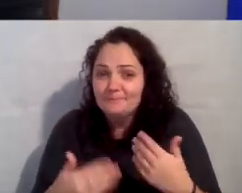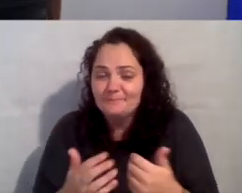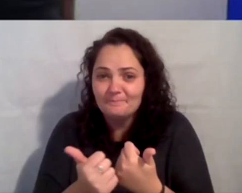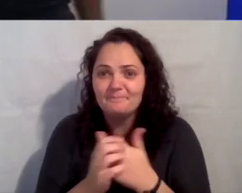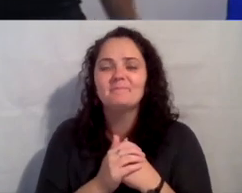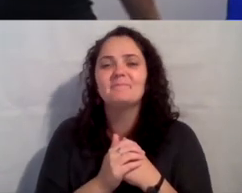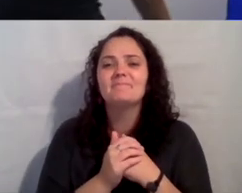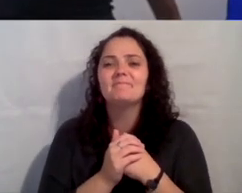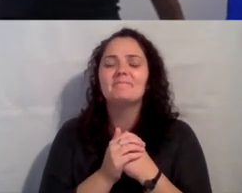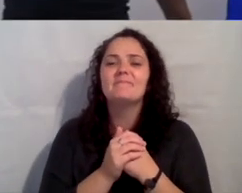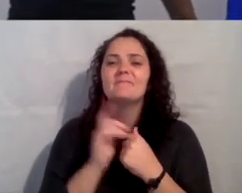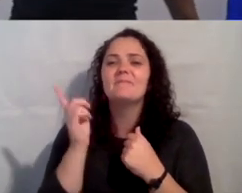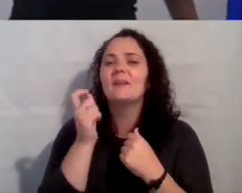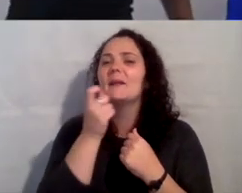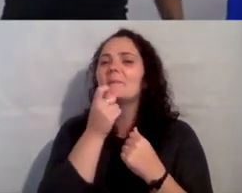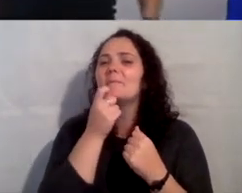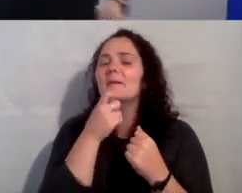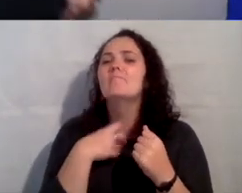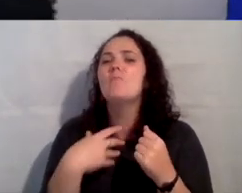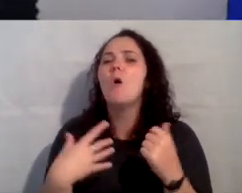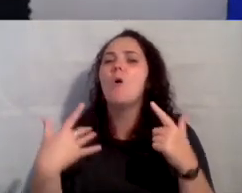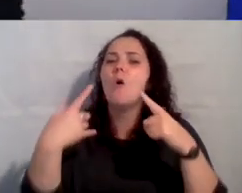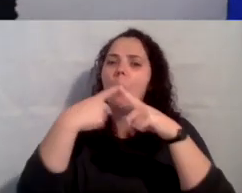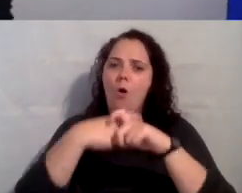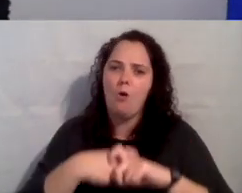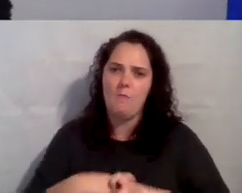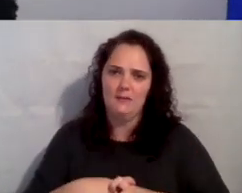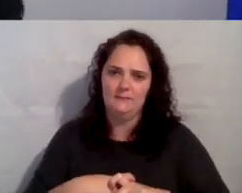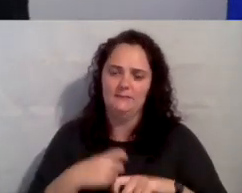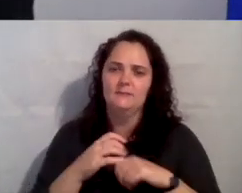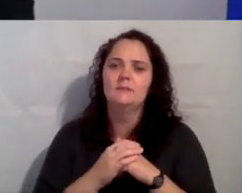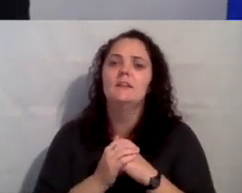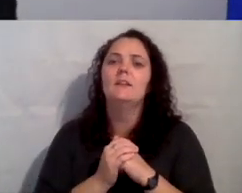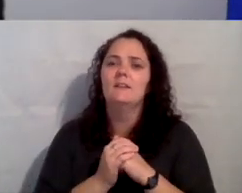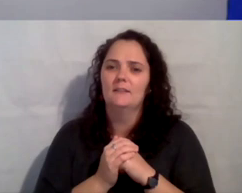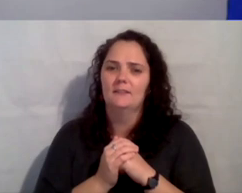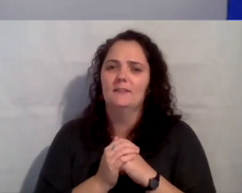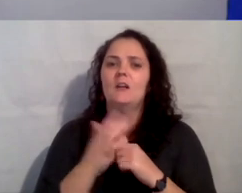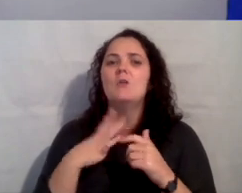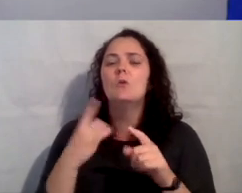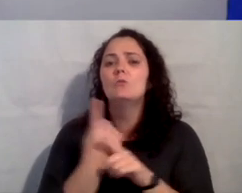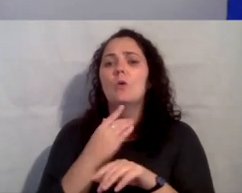we're gonna make it a little bit more complicated this time and I'm gonna point out one other aspect of figure drawing that